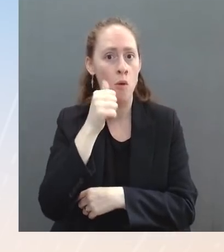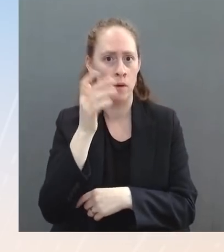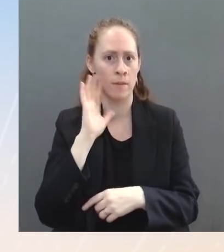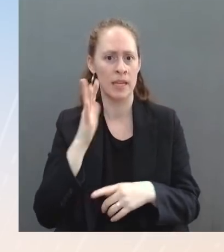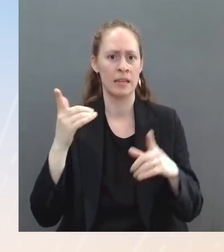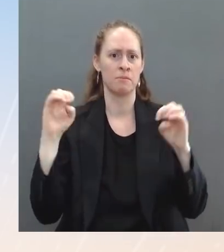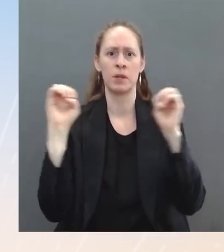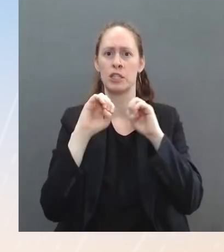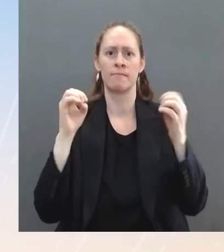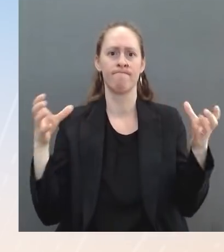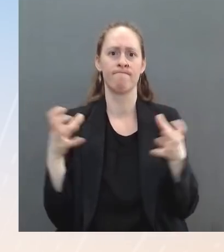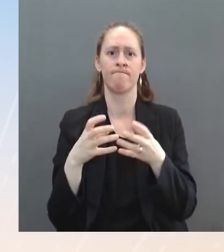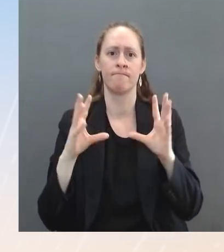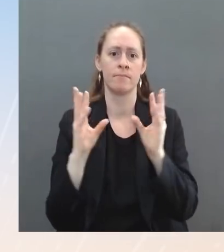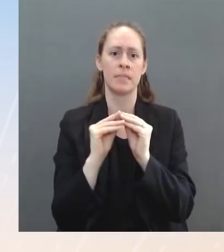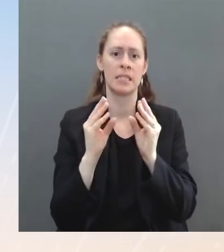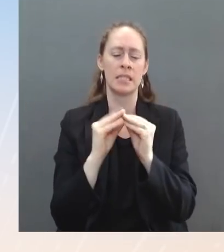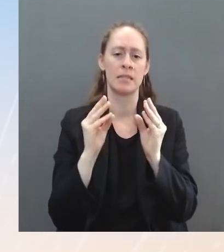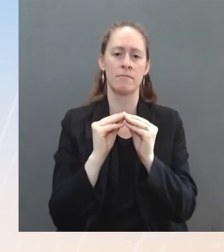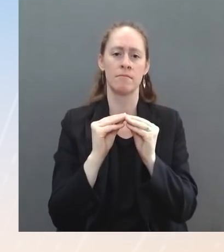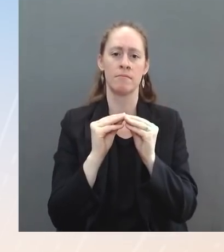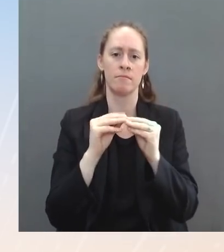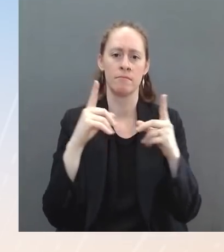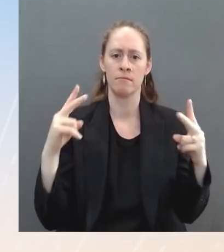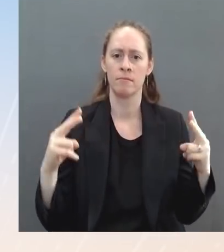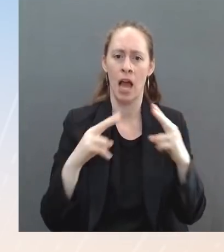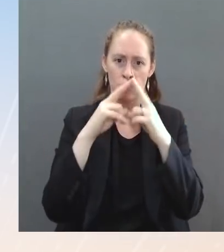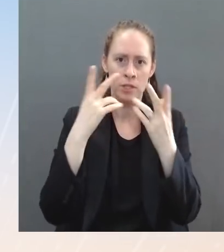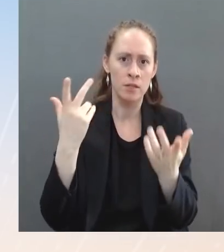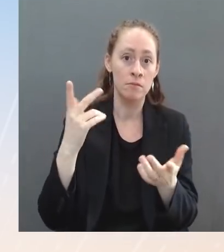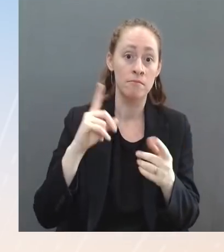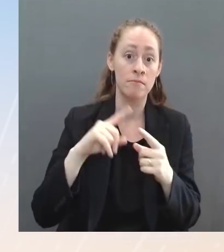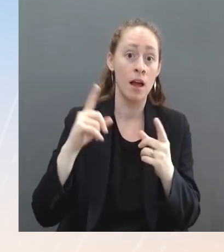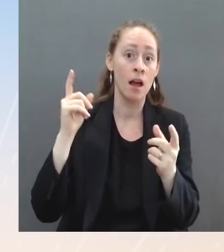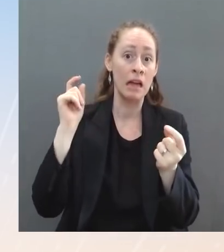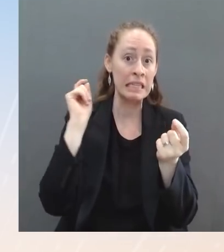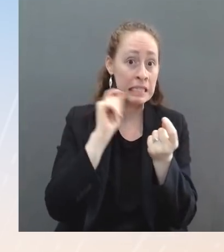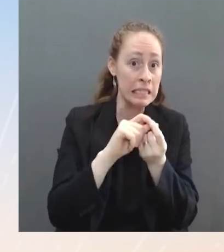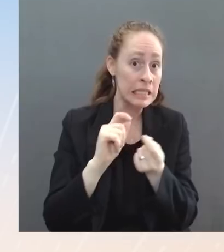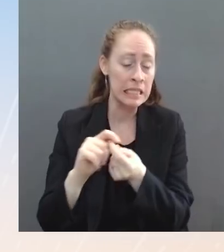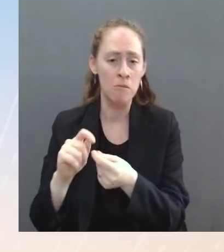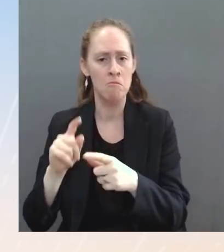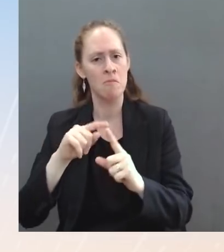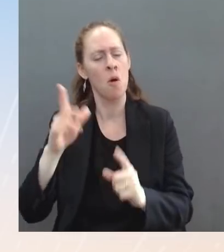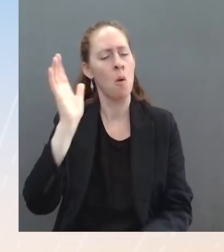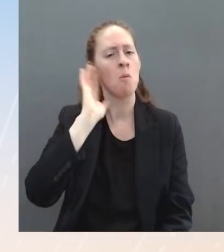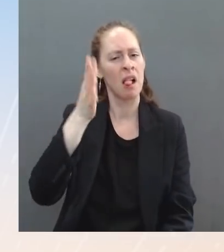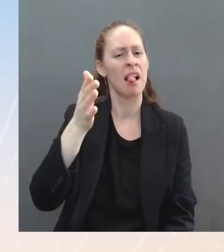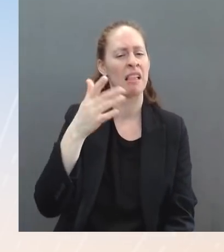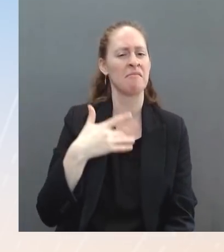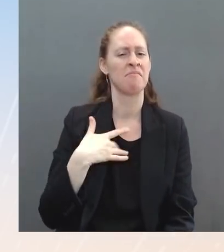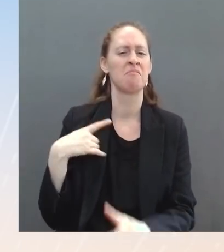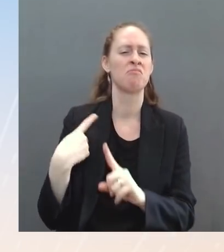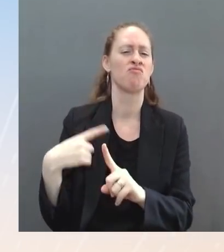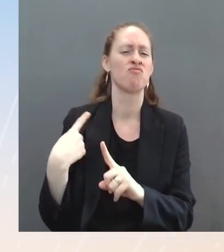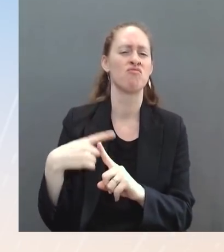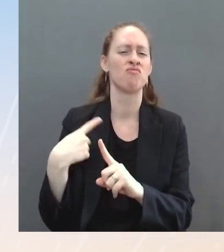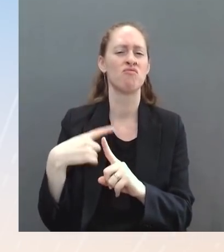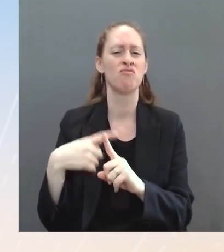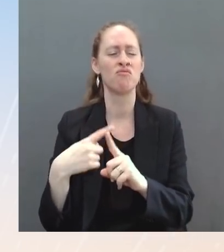in that context, but as the President said, we're confident that our allies and partners will provide tens of millions of barrels additional into the market.